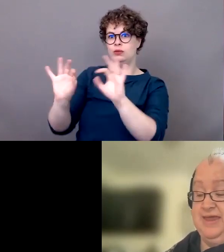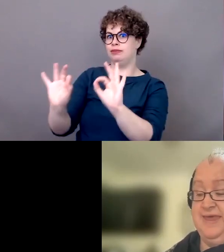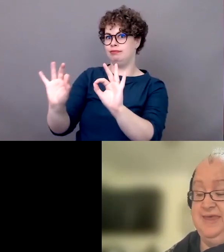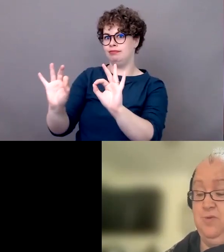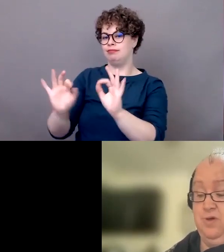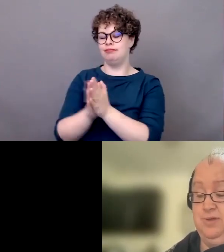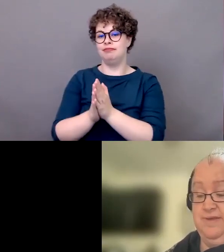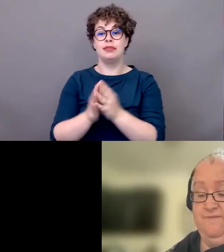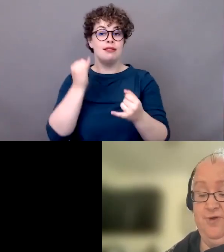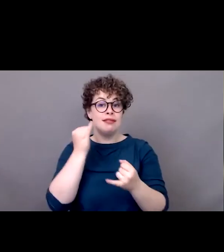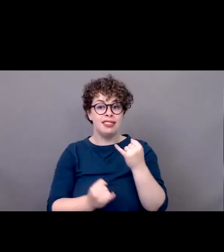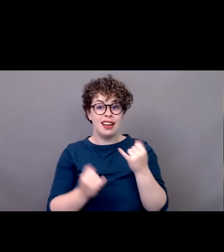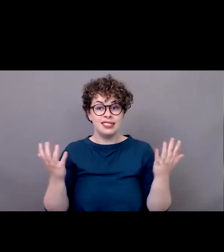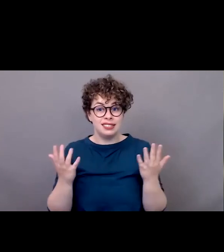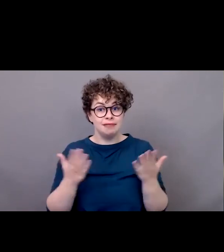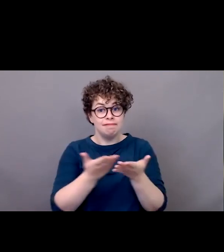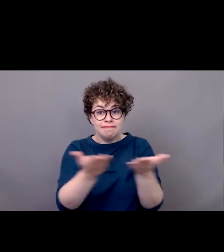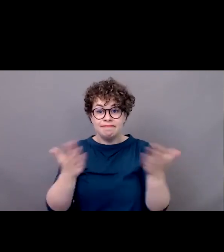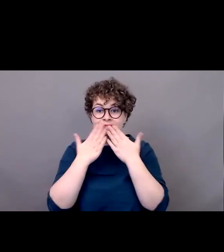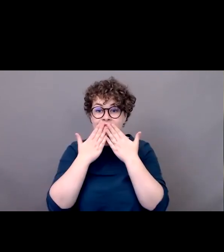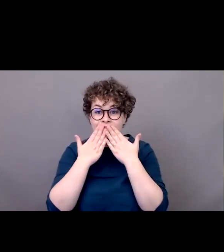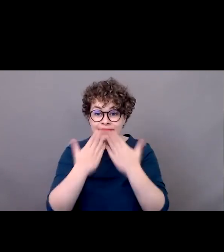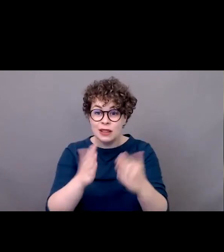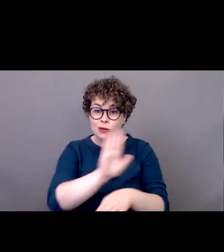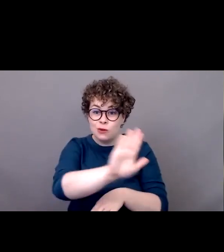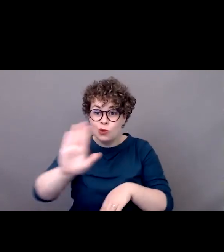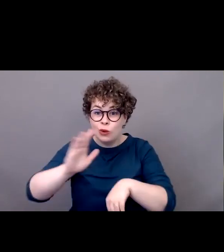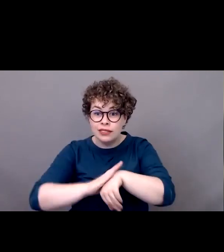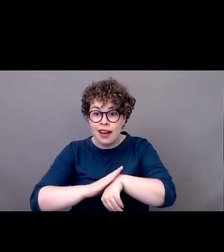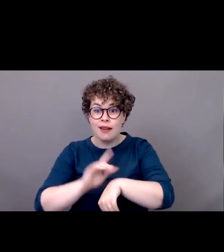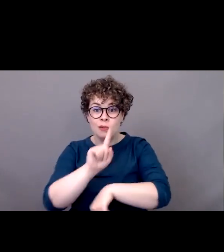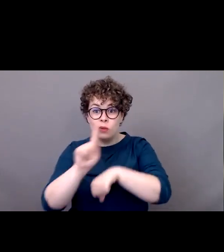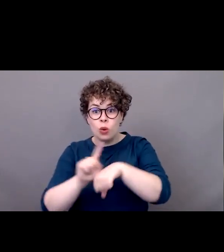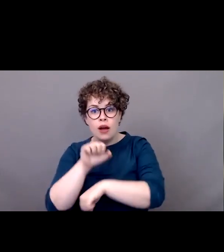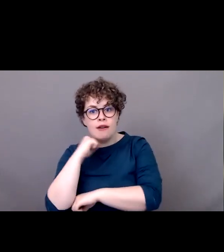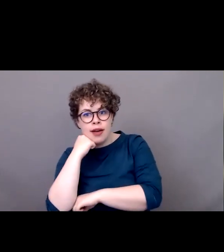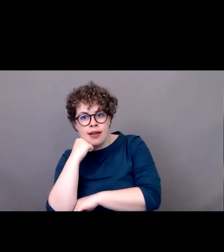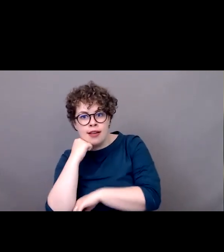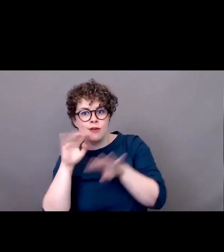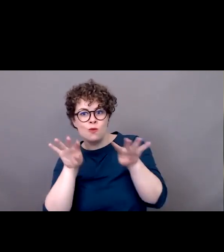to thank you all for joining this webinar today. We've had a very packed agenda. So, I would like